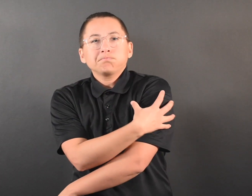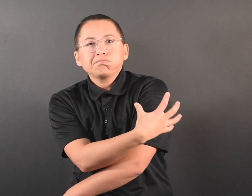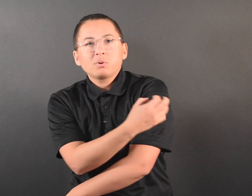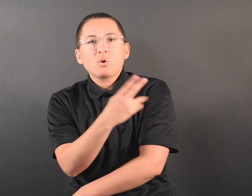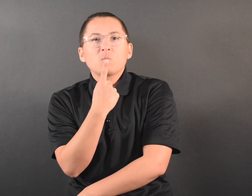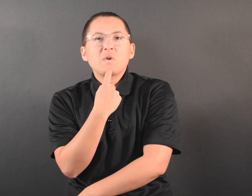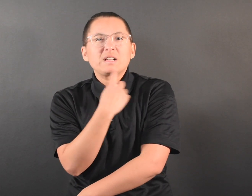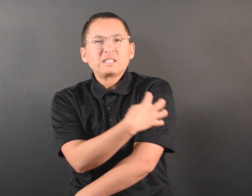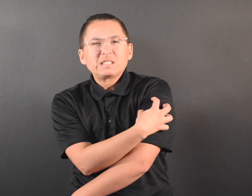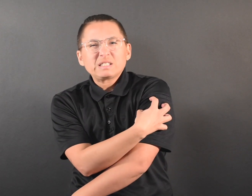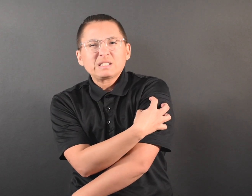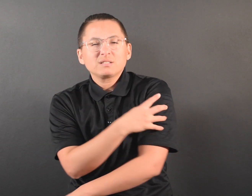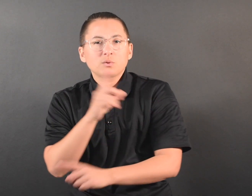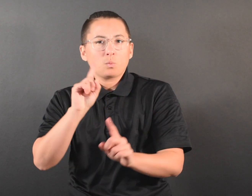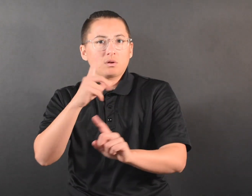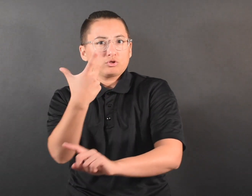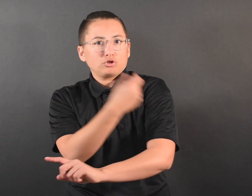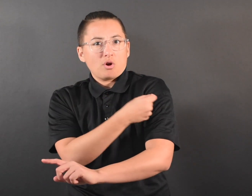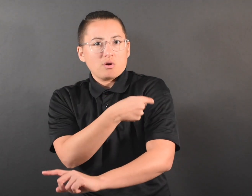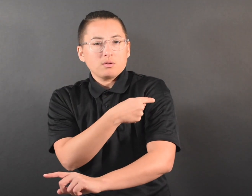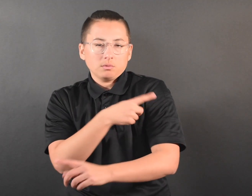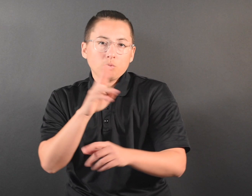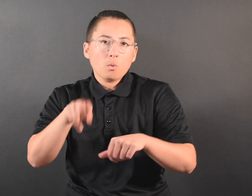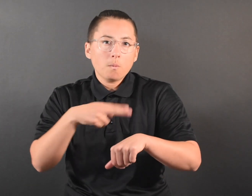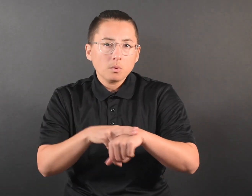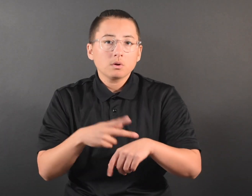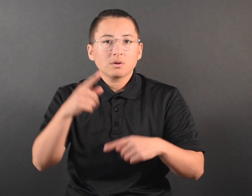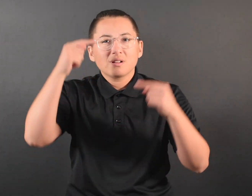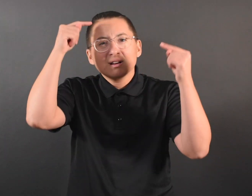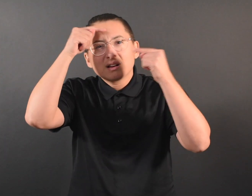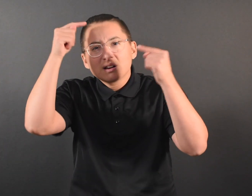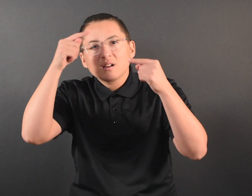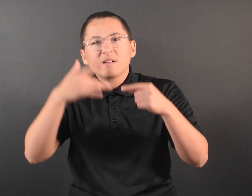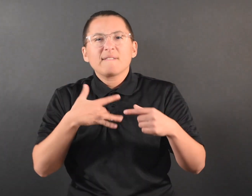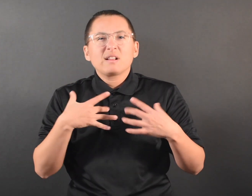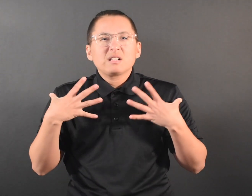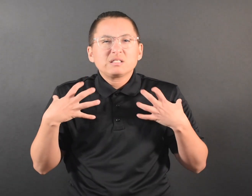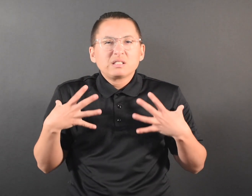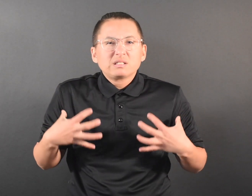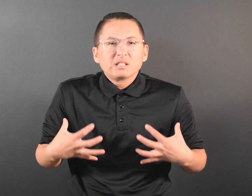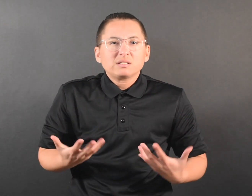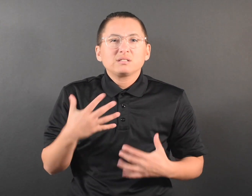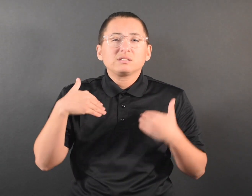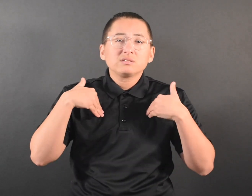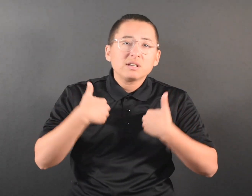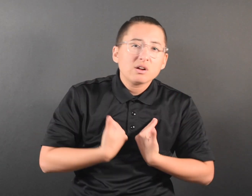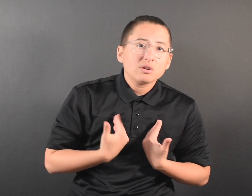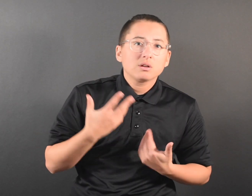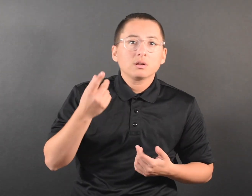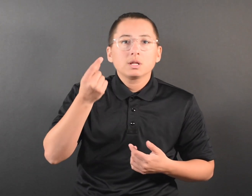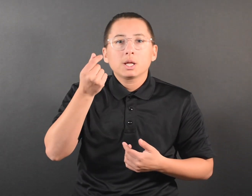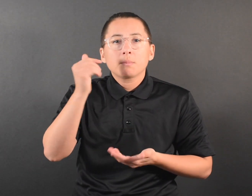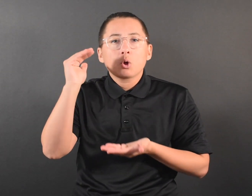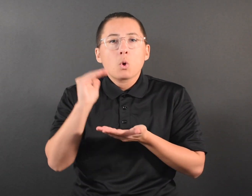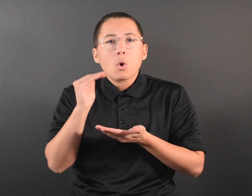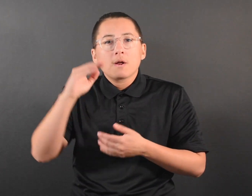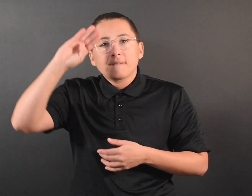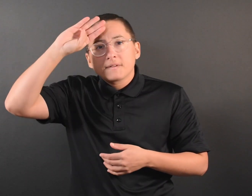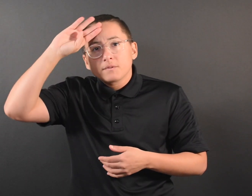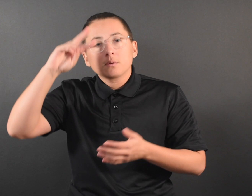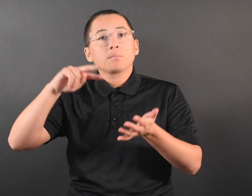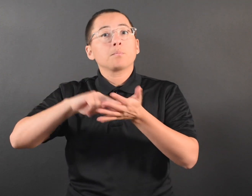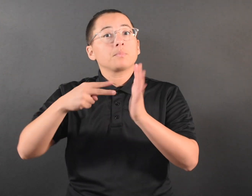Pain, swelling, or redness where the shot was given; having headaches; feeling achy; tiredness;